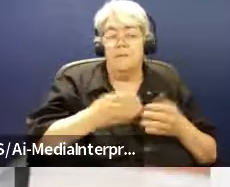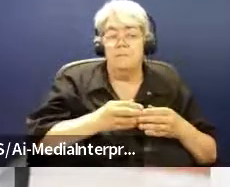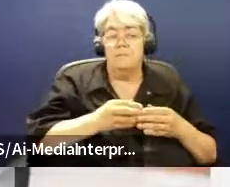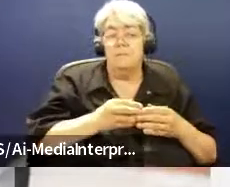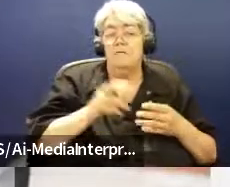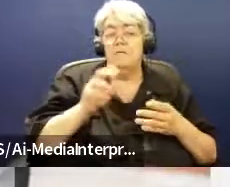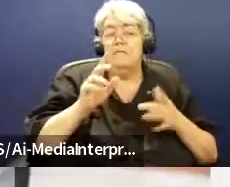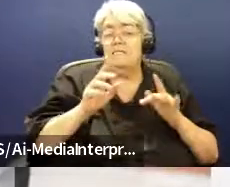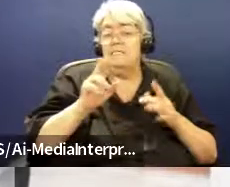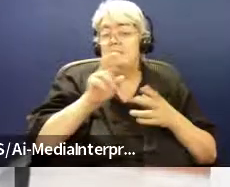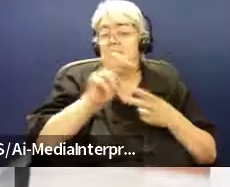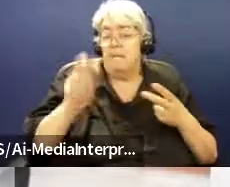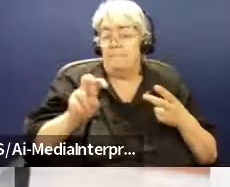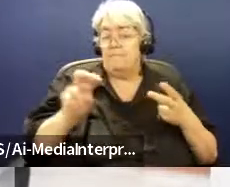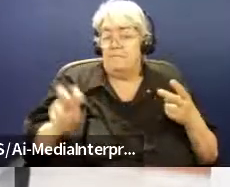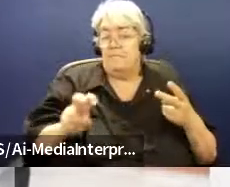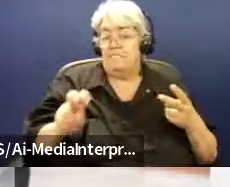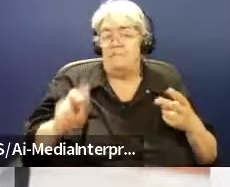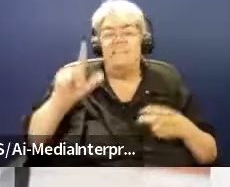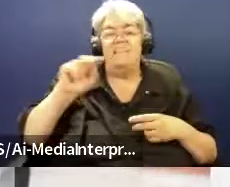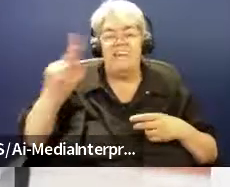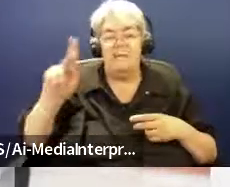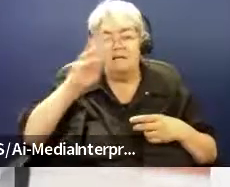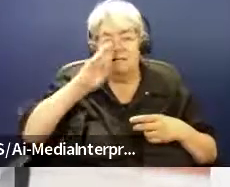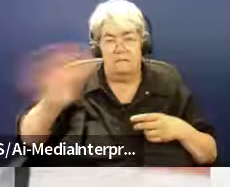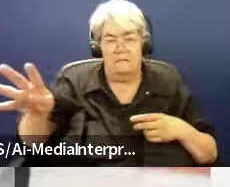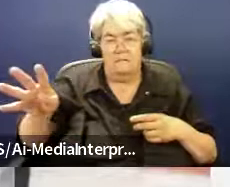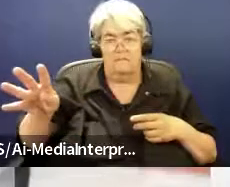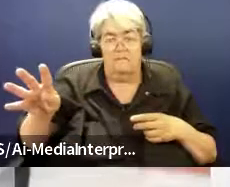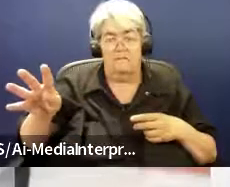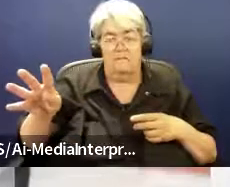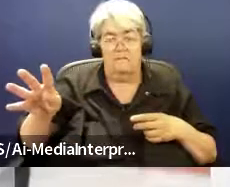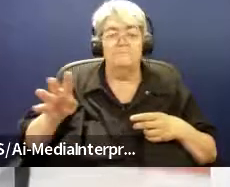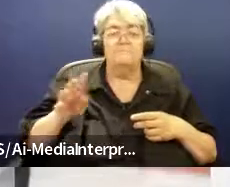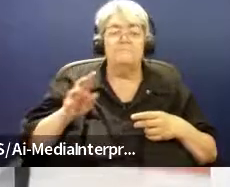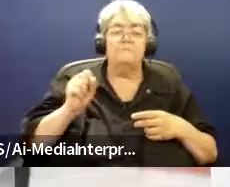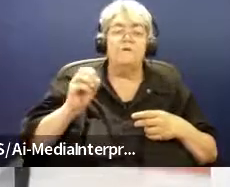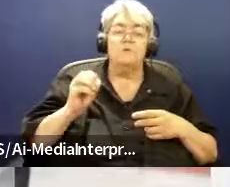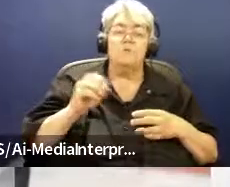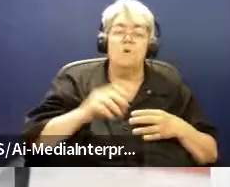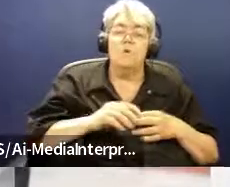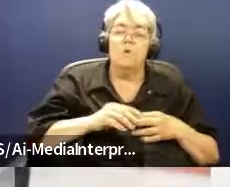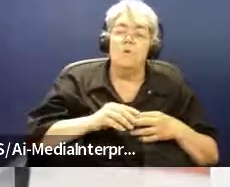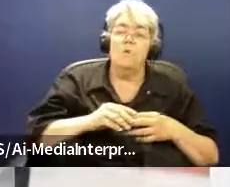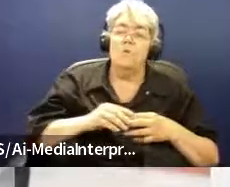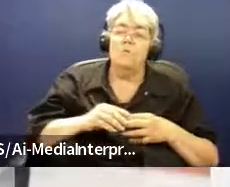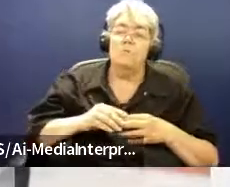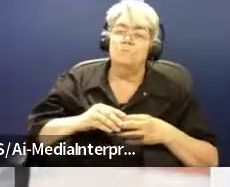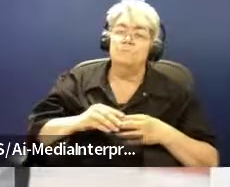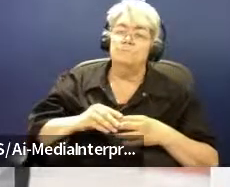navigate through page to get a sense of things or if they know they are looking for something specific might be